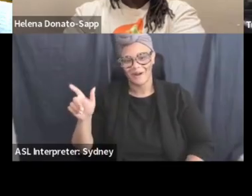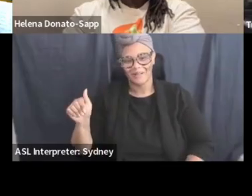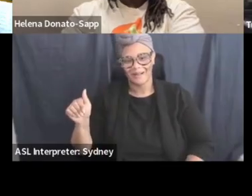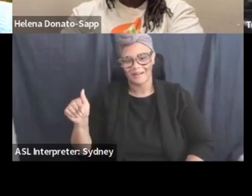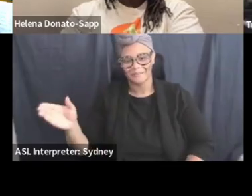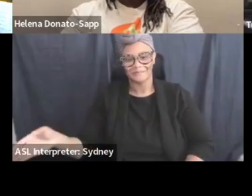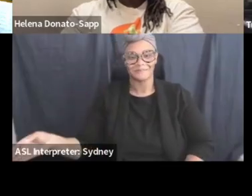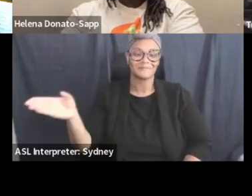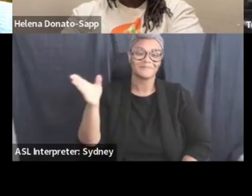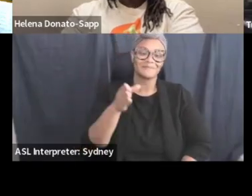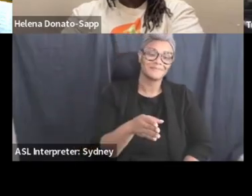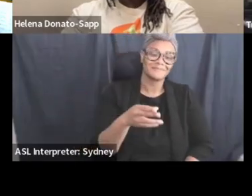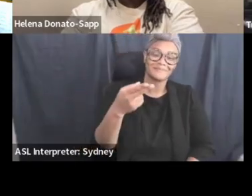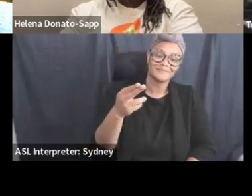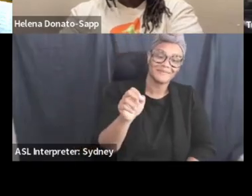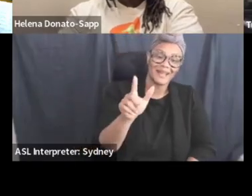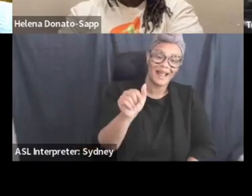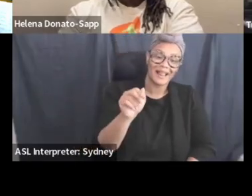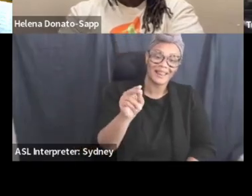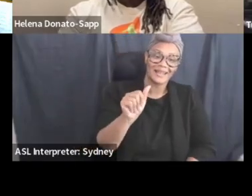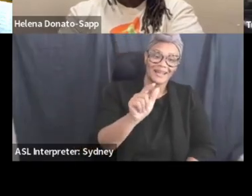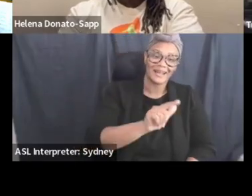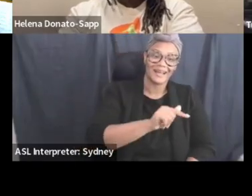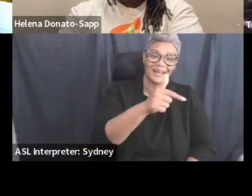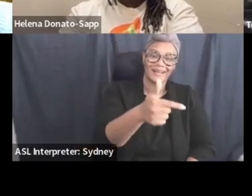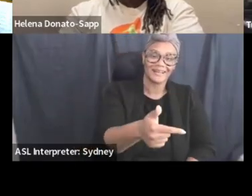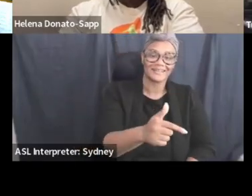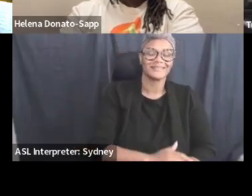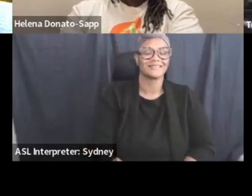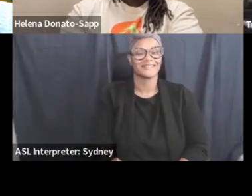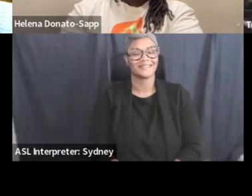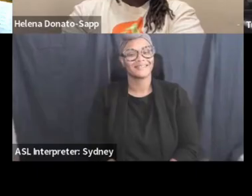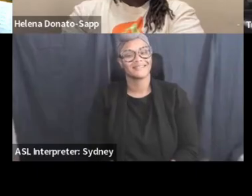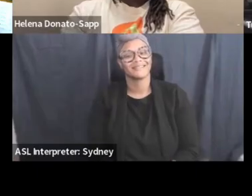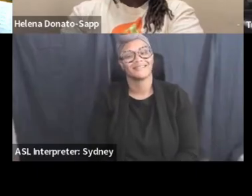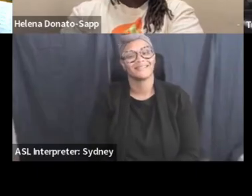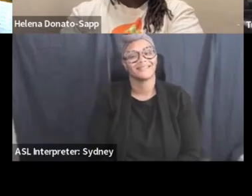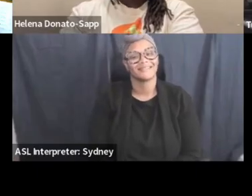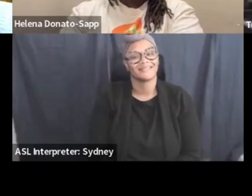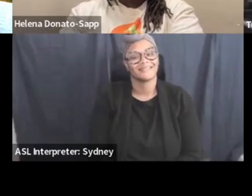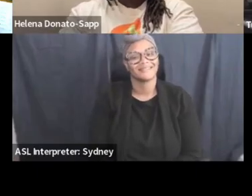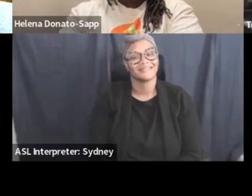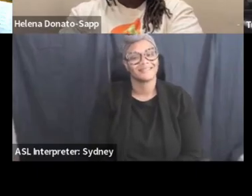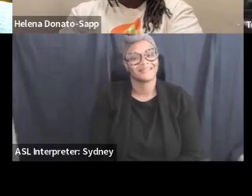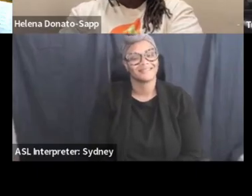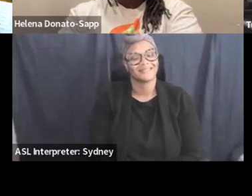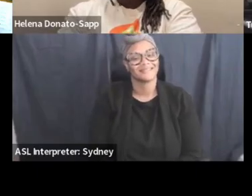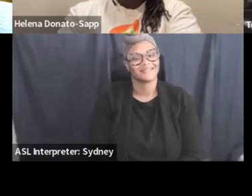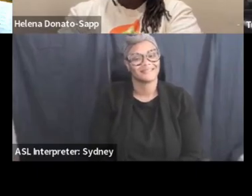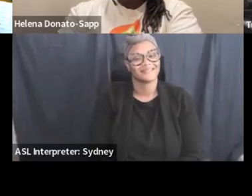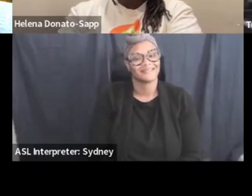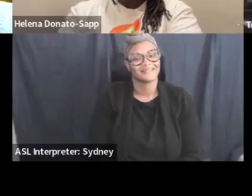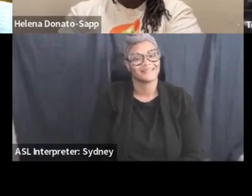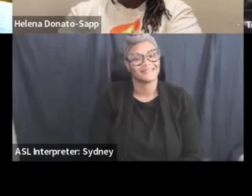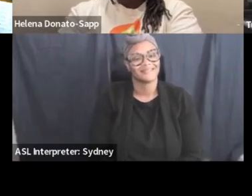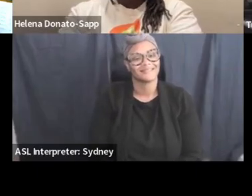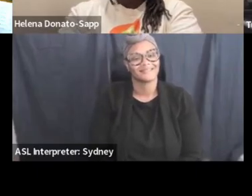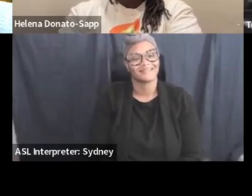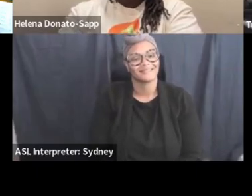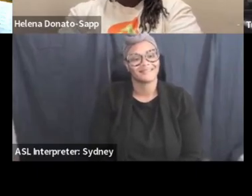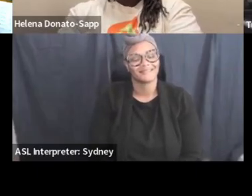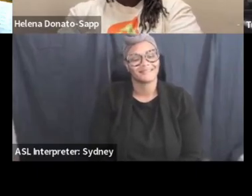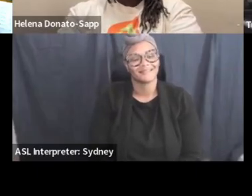let's pass it over to you. Um the most important shared condition I can think of